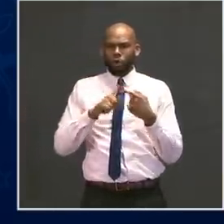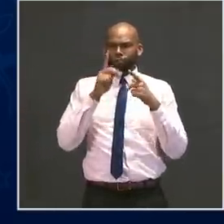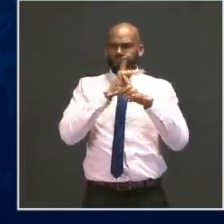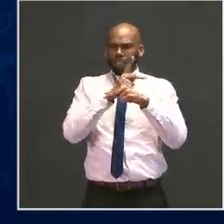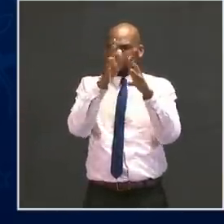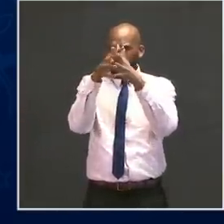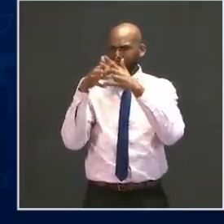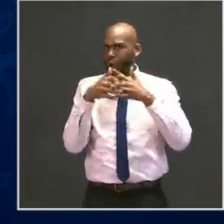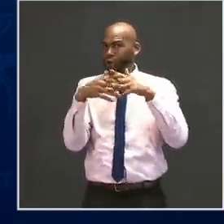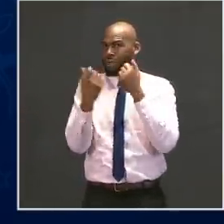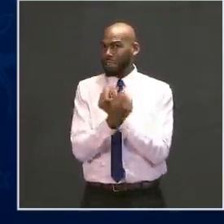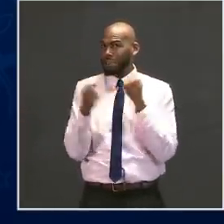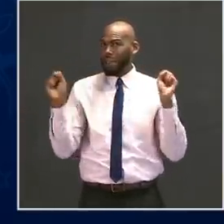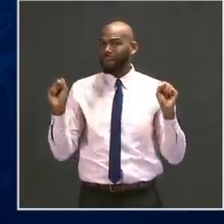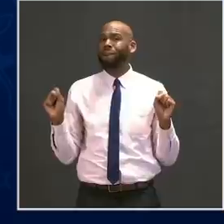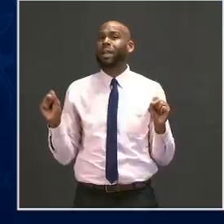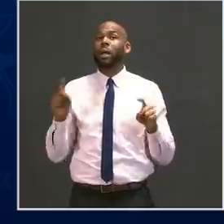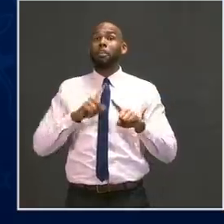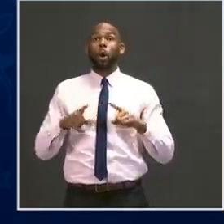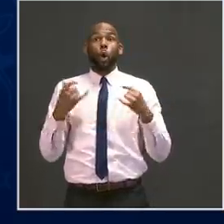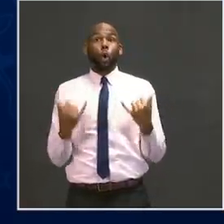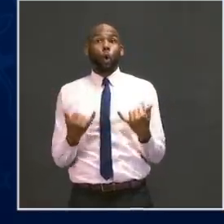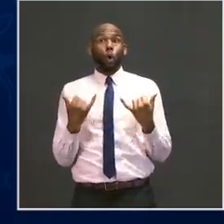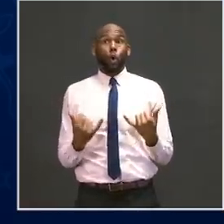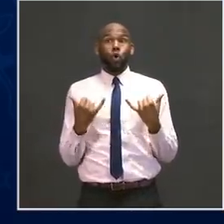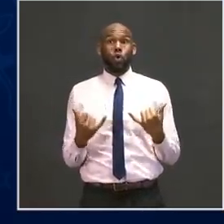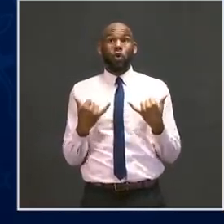But we are not currently in the process of --